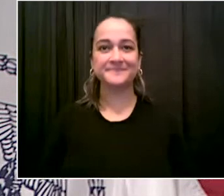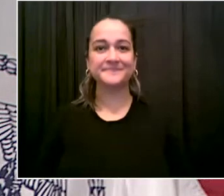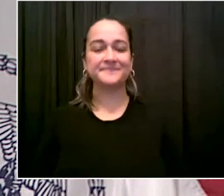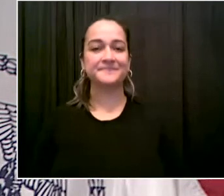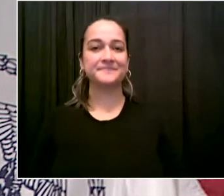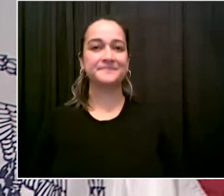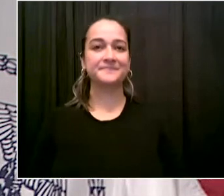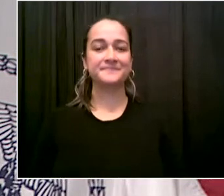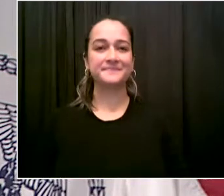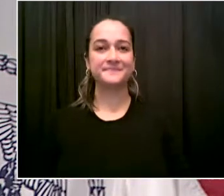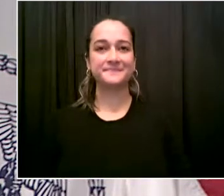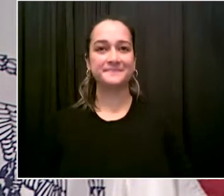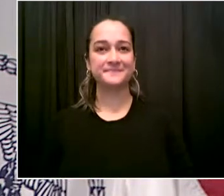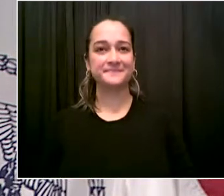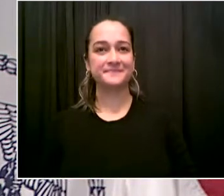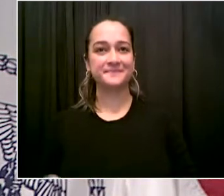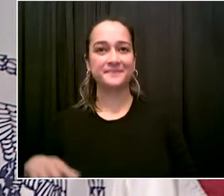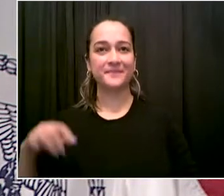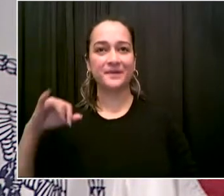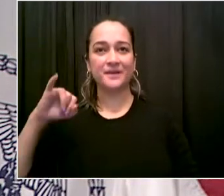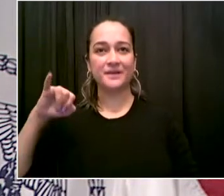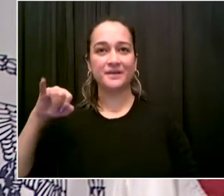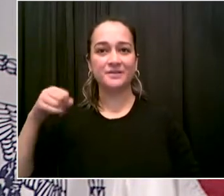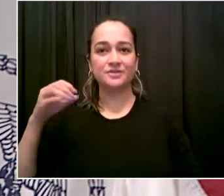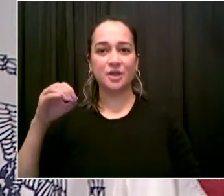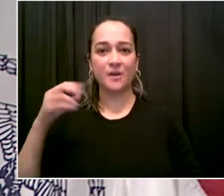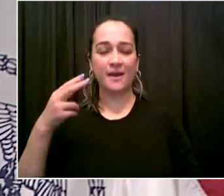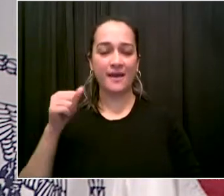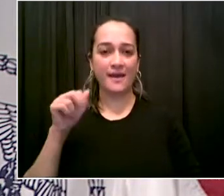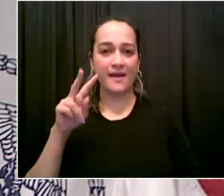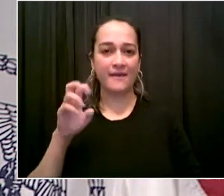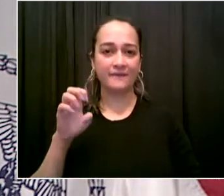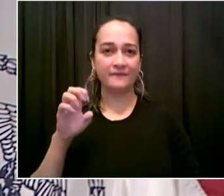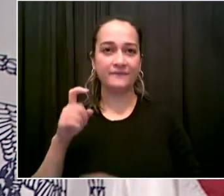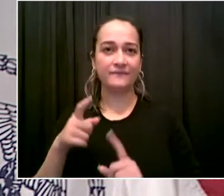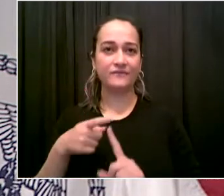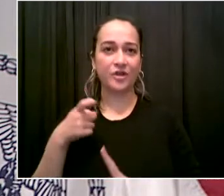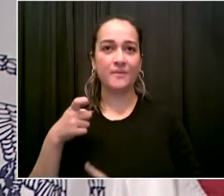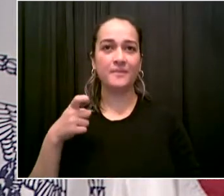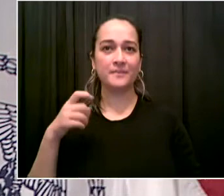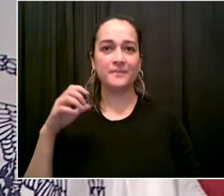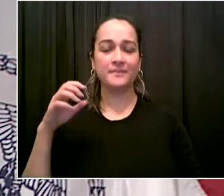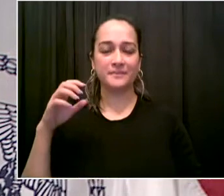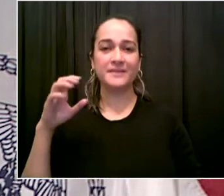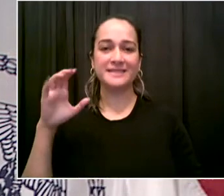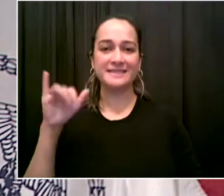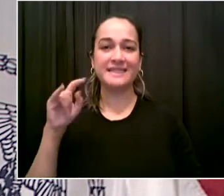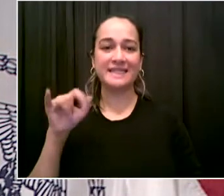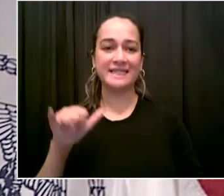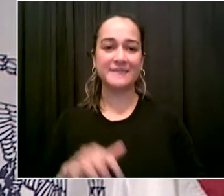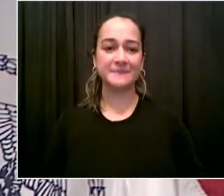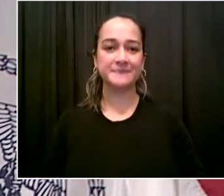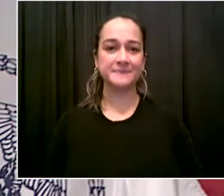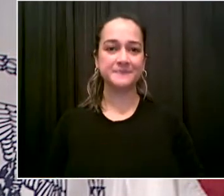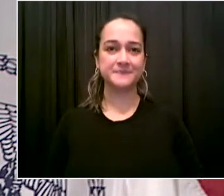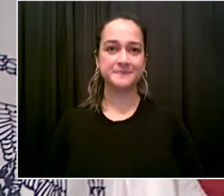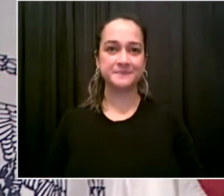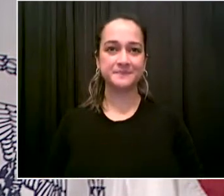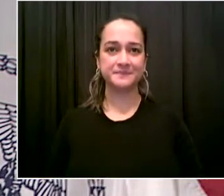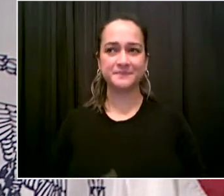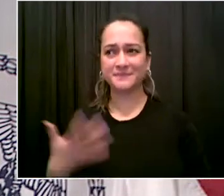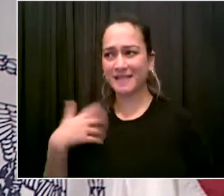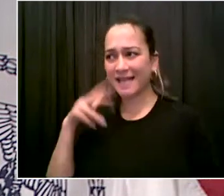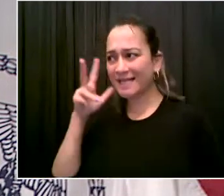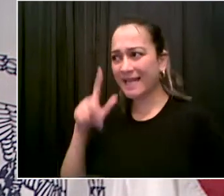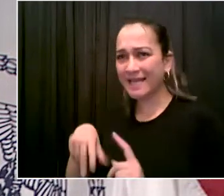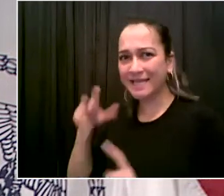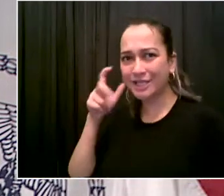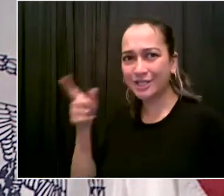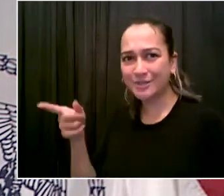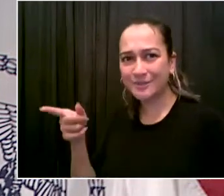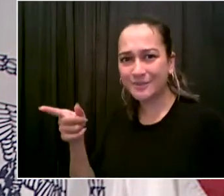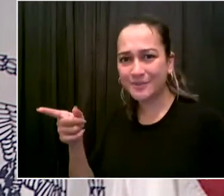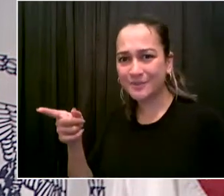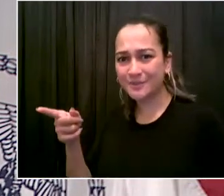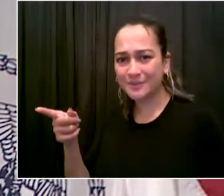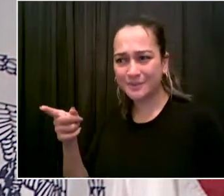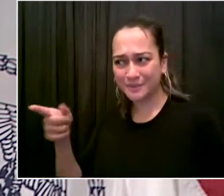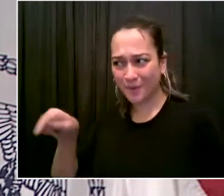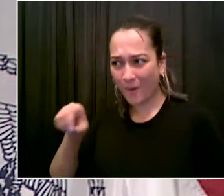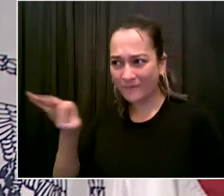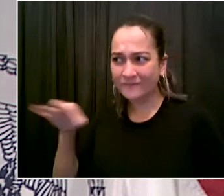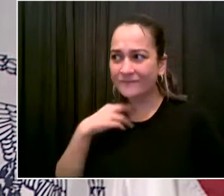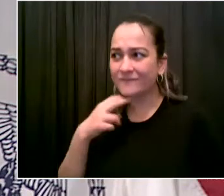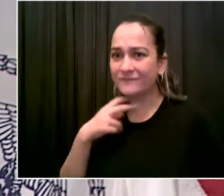FROM THE CITY .